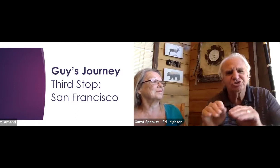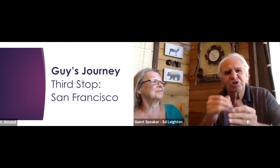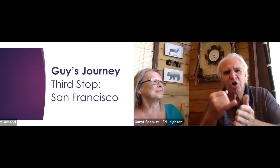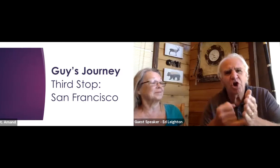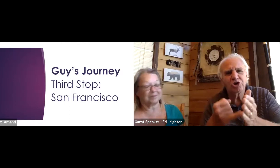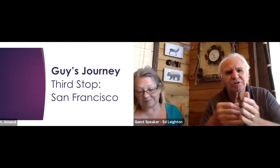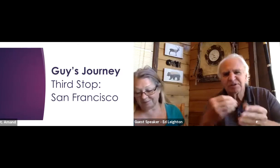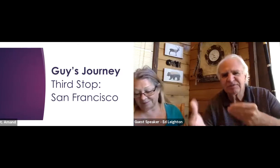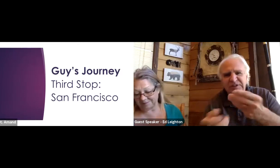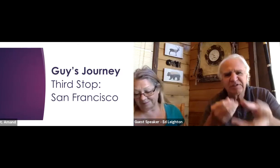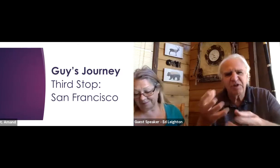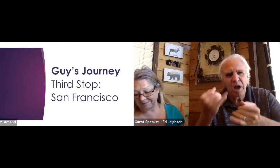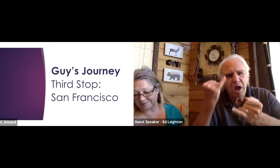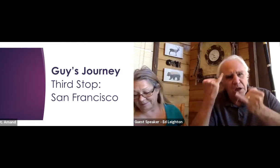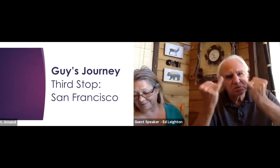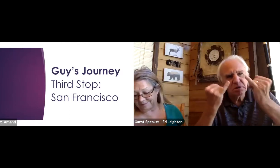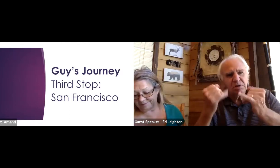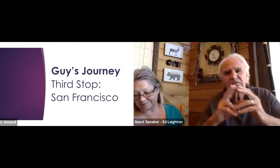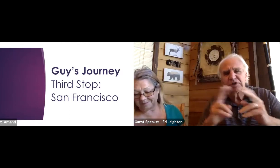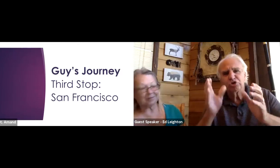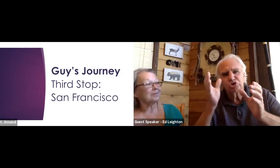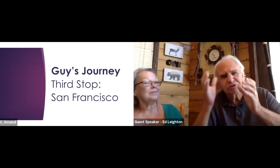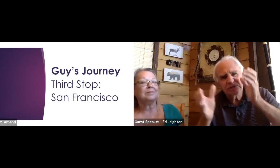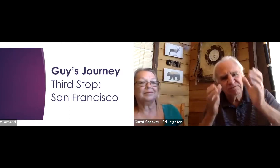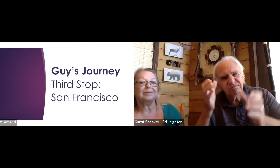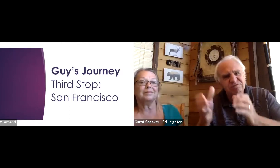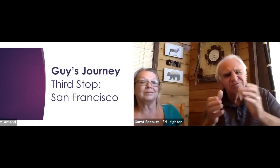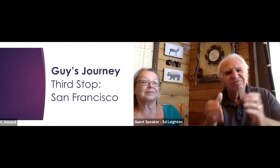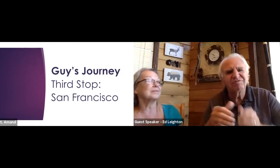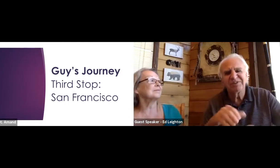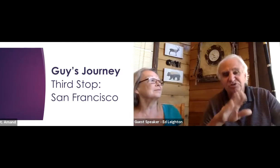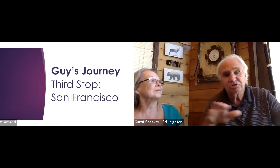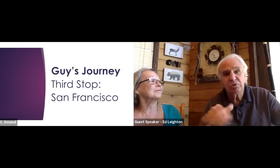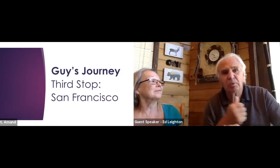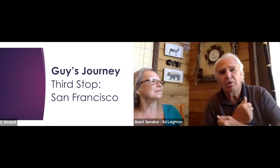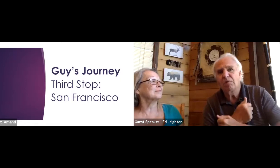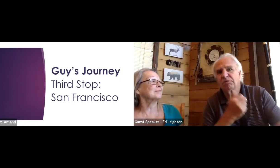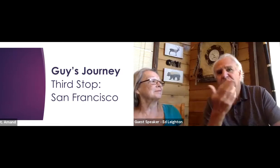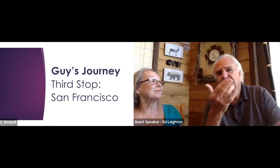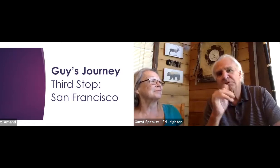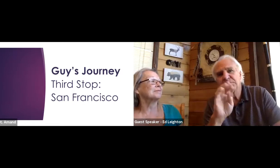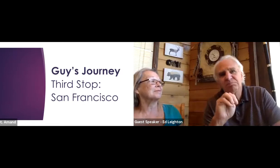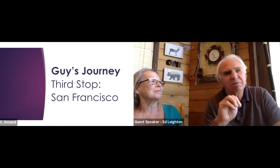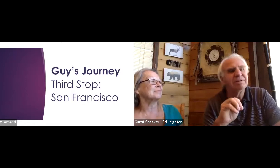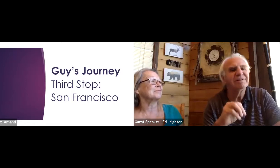He would come to our home and he would teach the kids art and give them creative ideas,